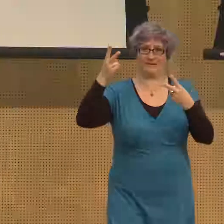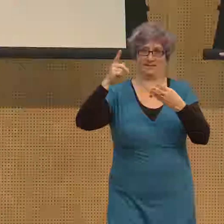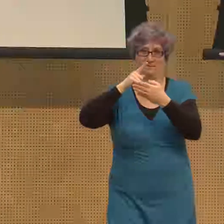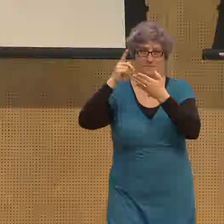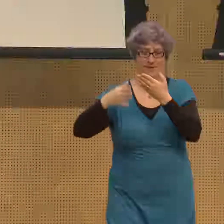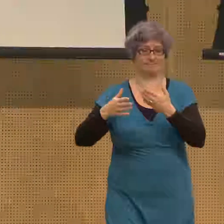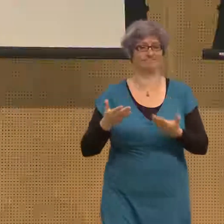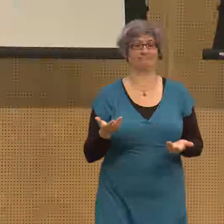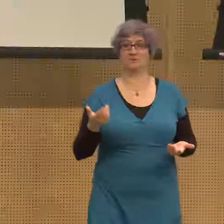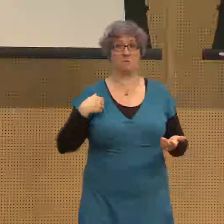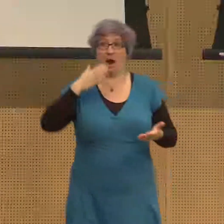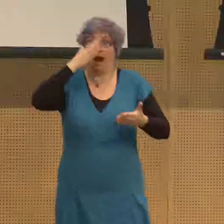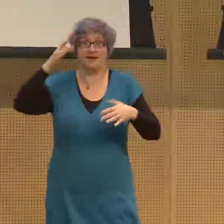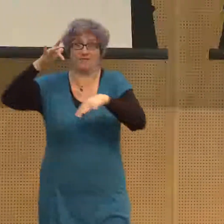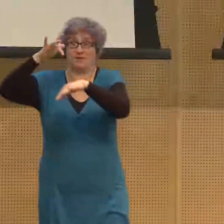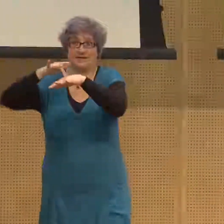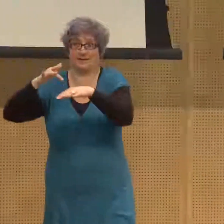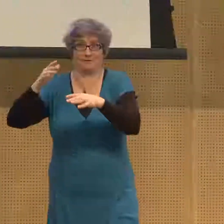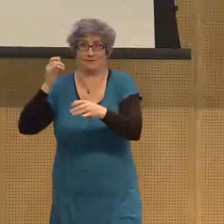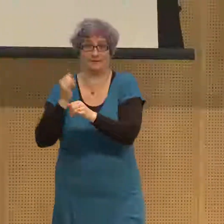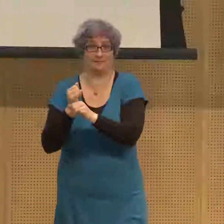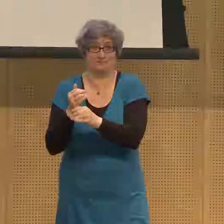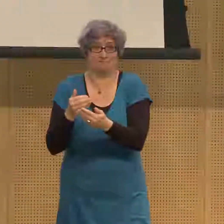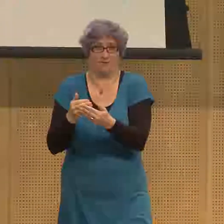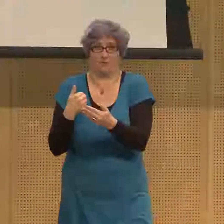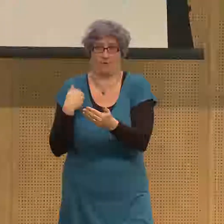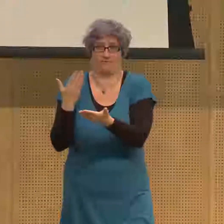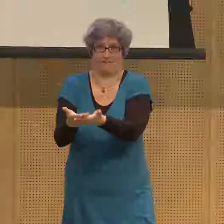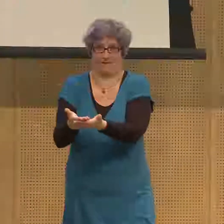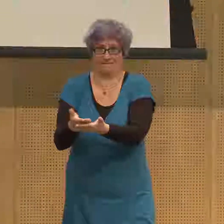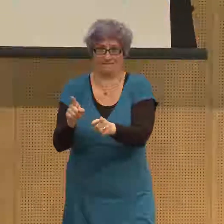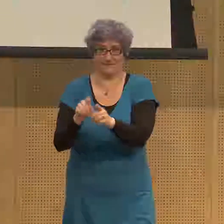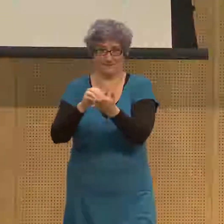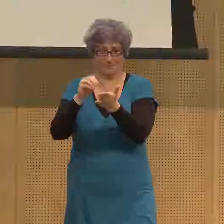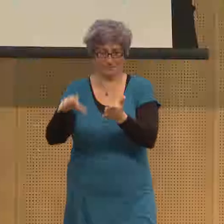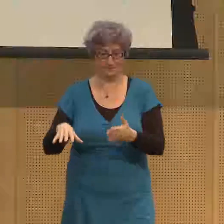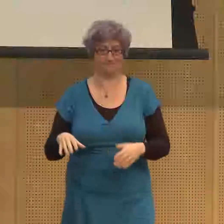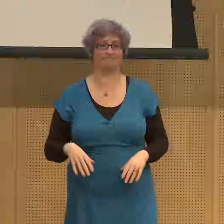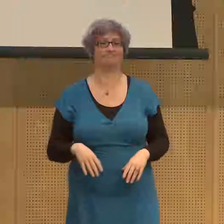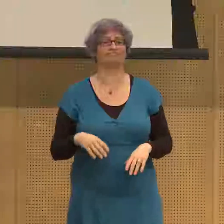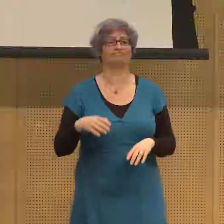and opening weekend conflicted with the orientation and visitation weekend at MIT,